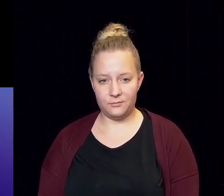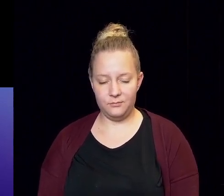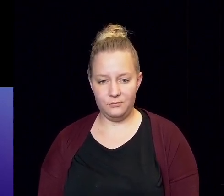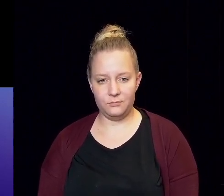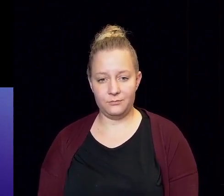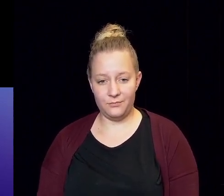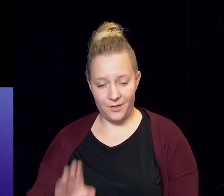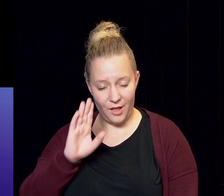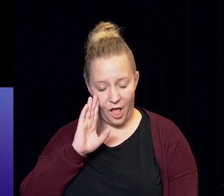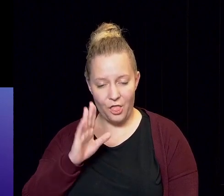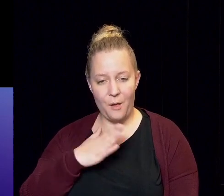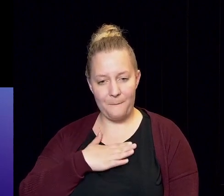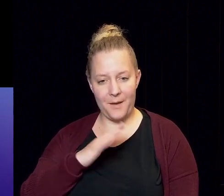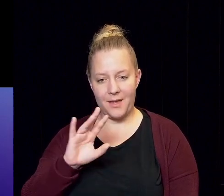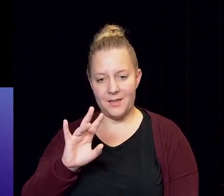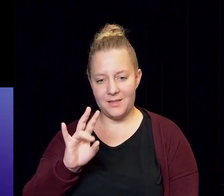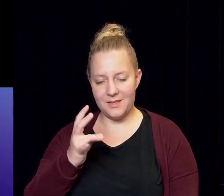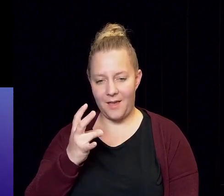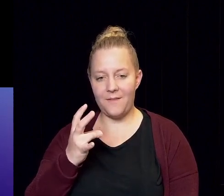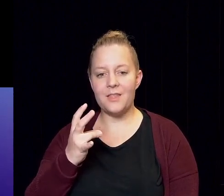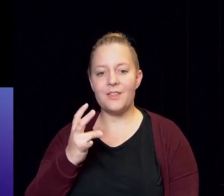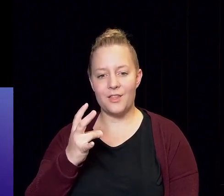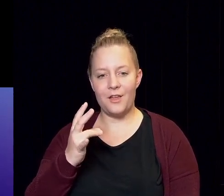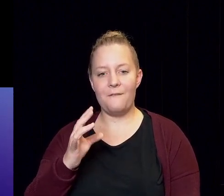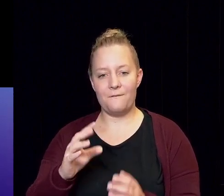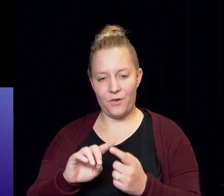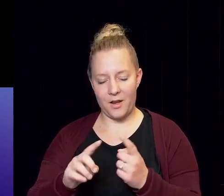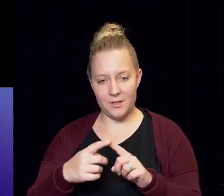Hello my seven plus friends! Today before we get started, make sure that you have your